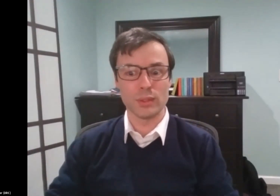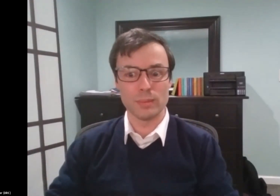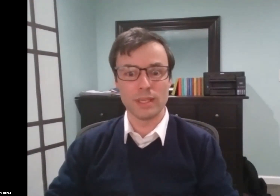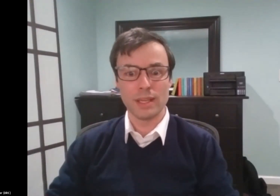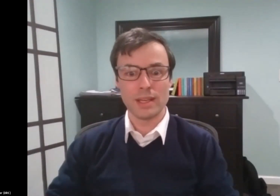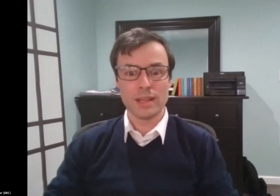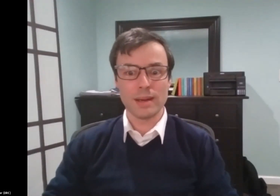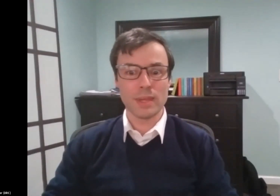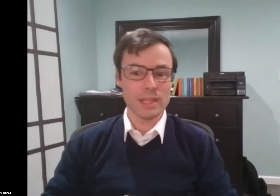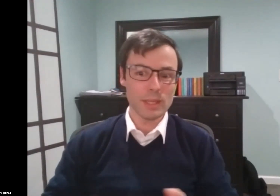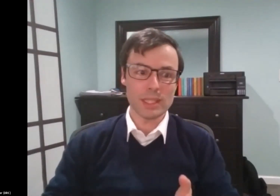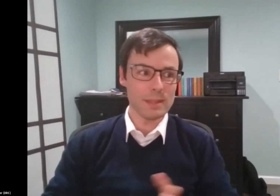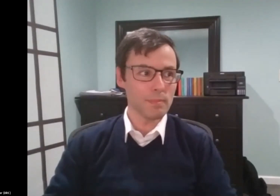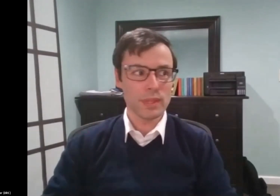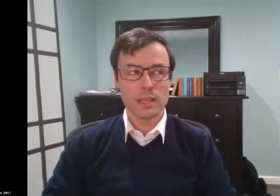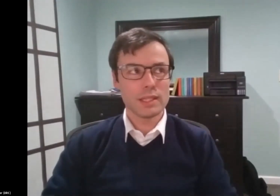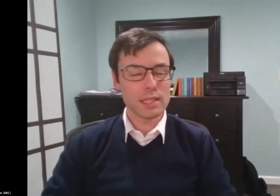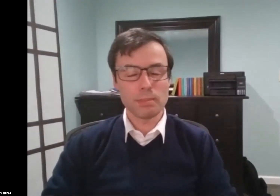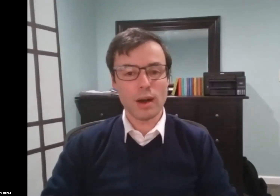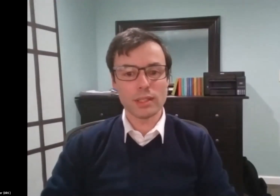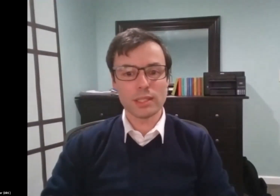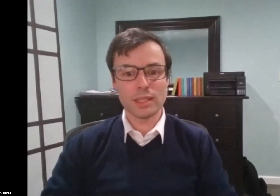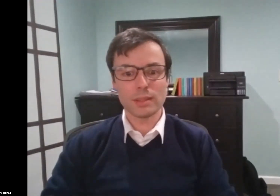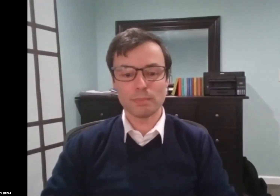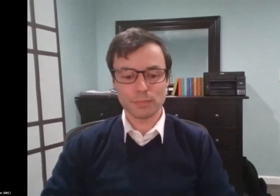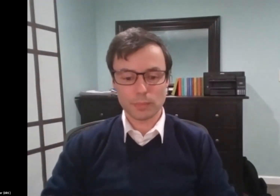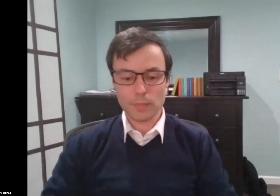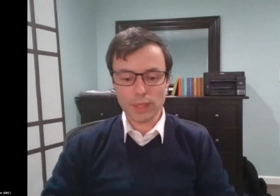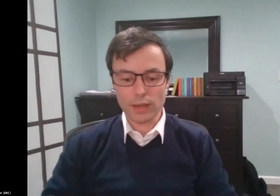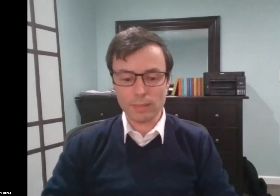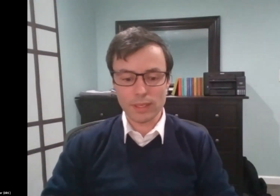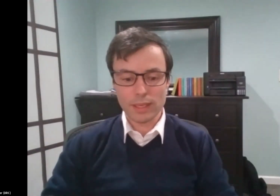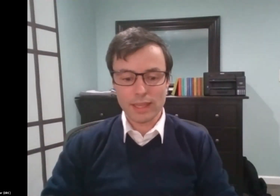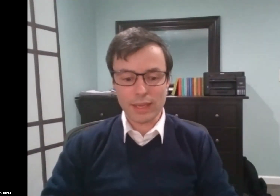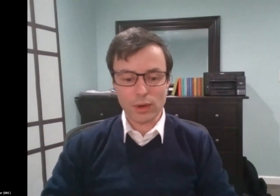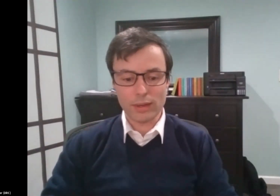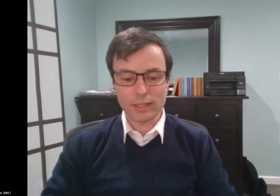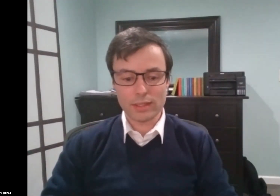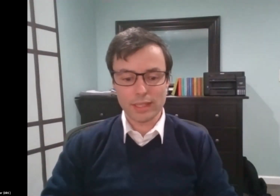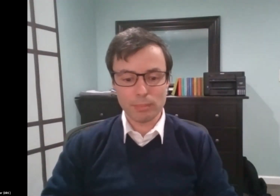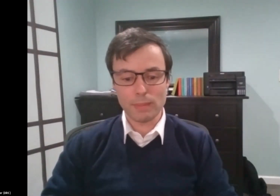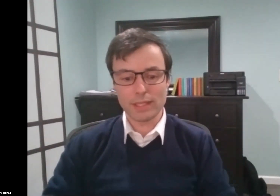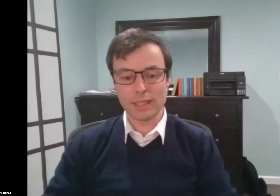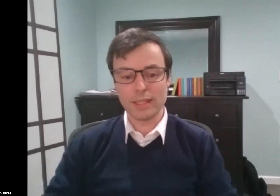a patient's room that could then have been a nurse if something is going on. That is the same type of thing as a